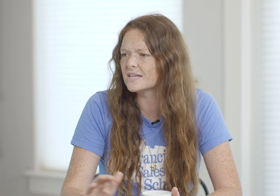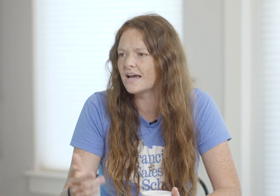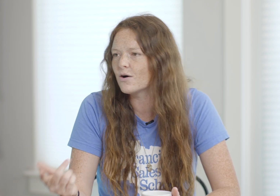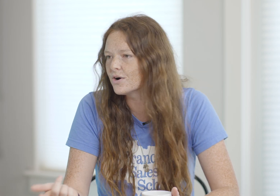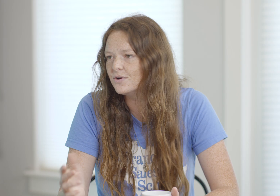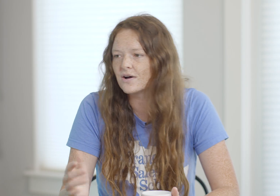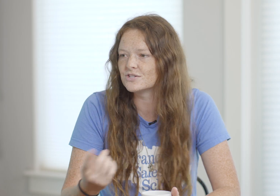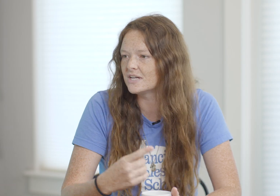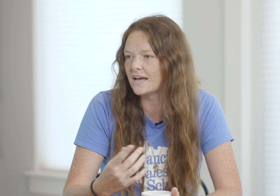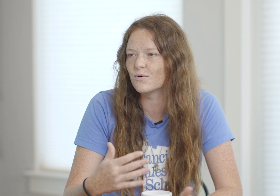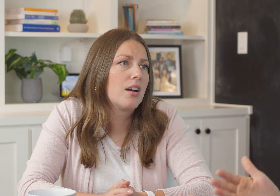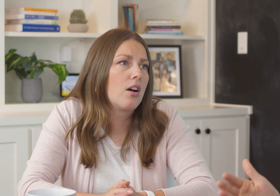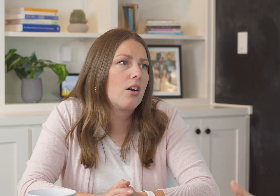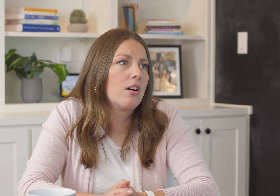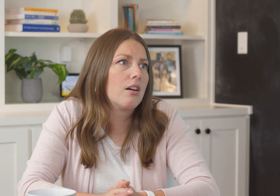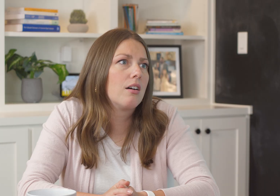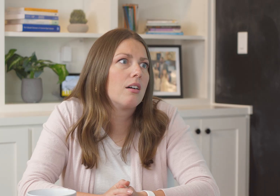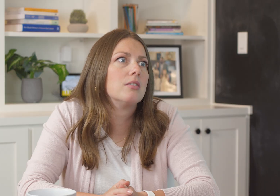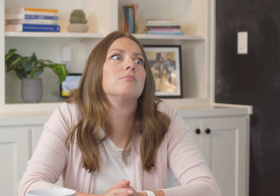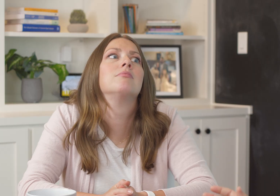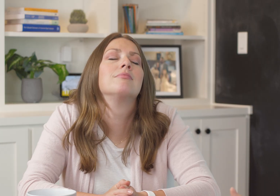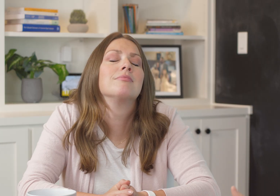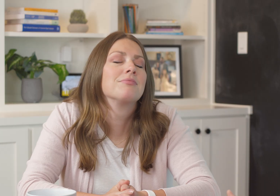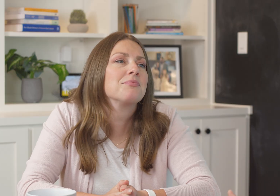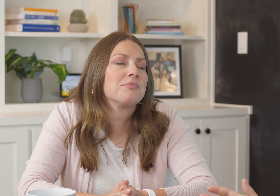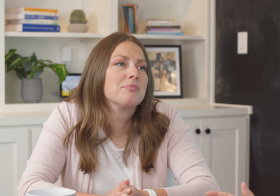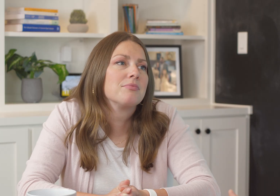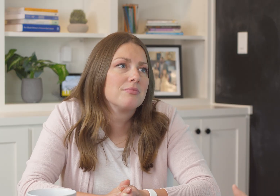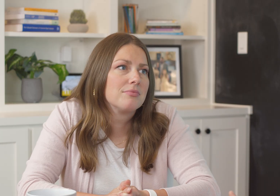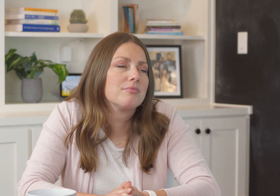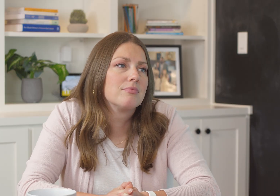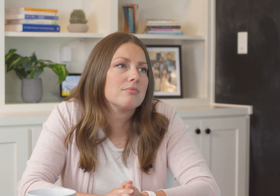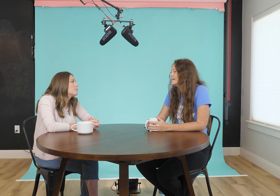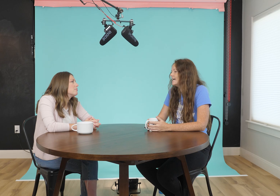Hey, how are you? How's your day? Whatever. Yeah. So that hit that hit hard.